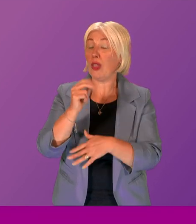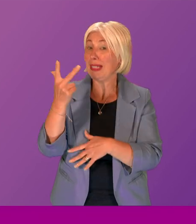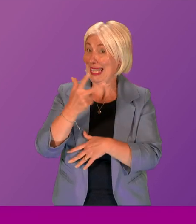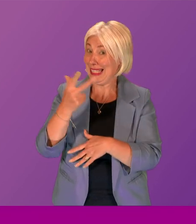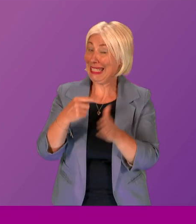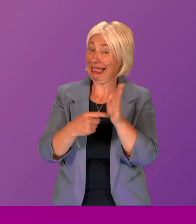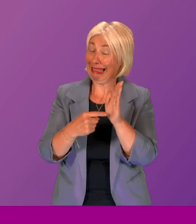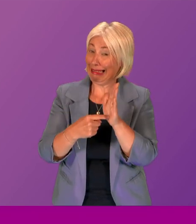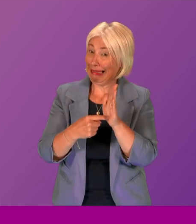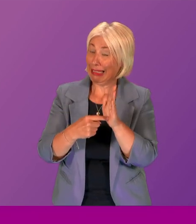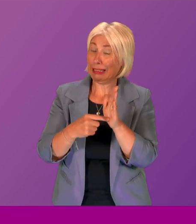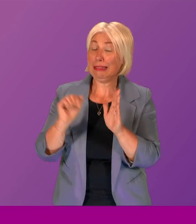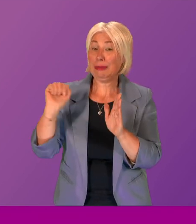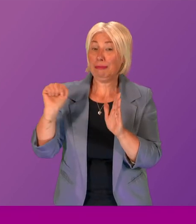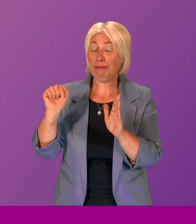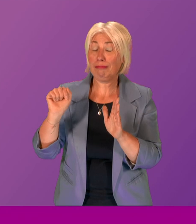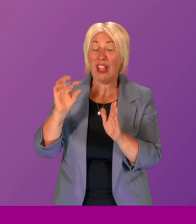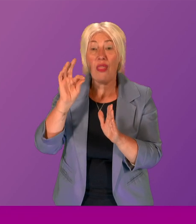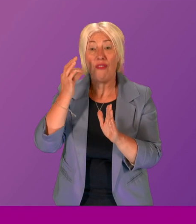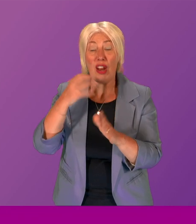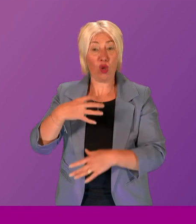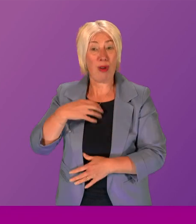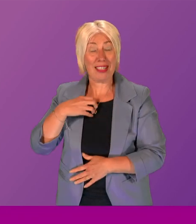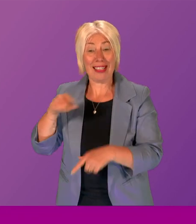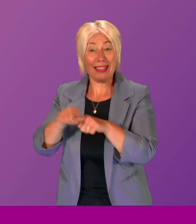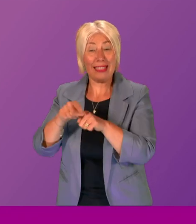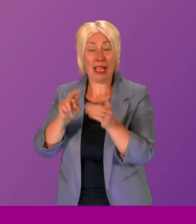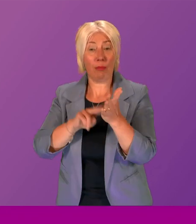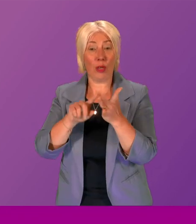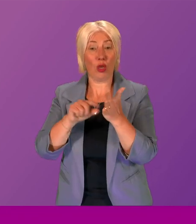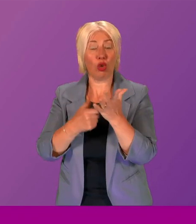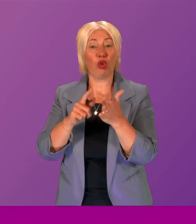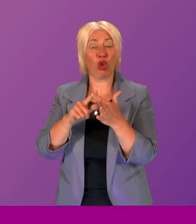As the French President did with Notre-Dame, will the First Minister personally intervene to